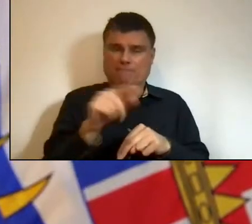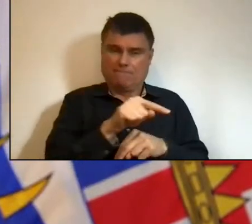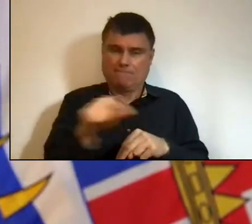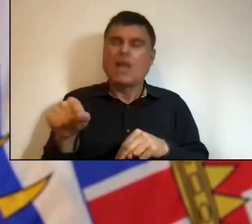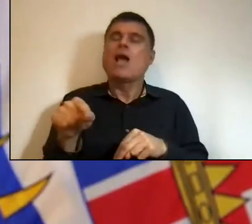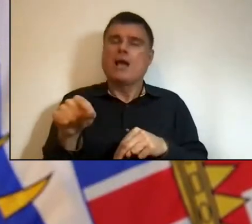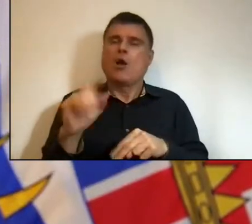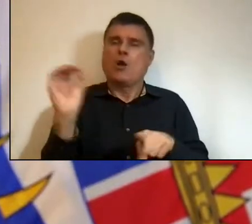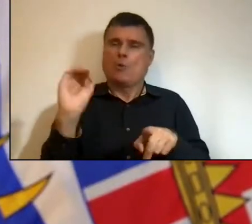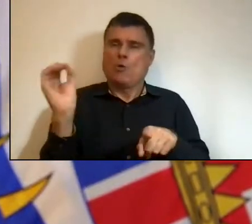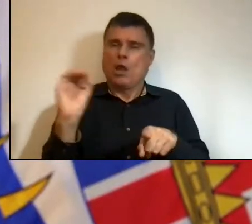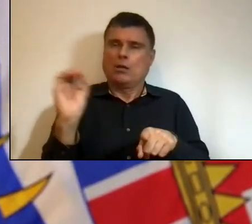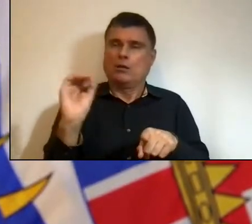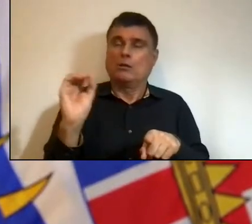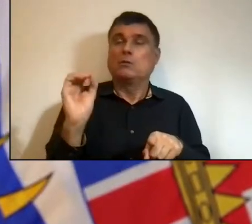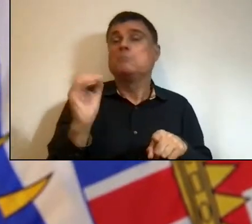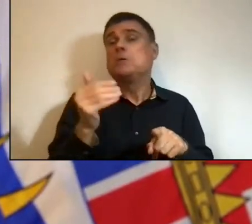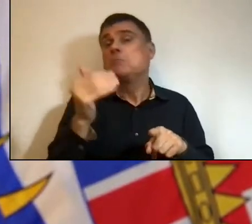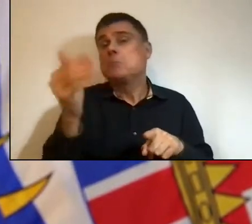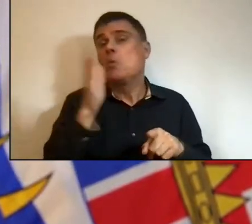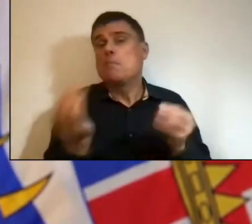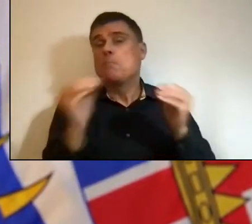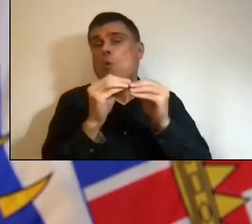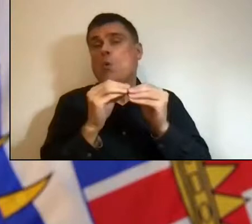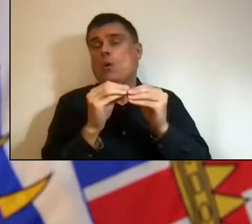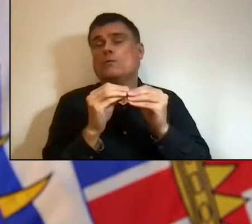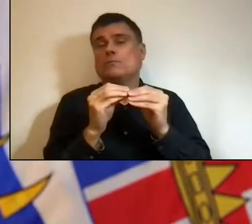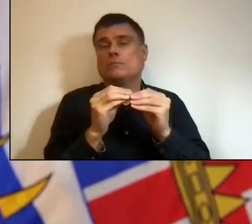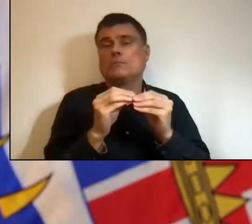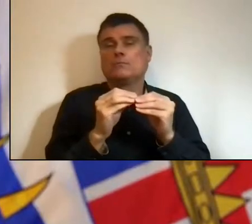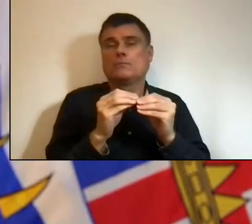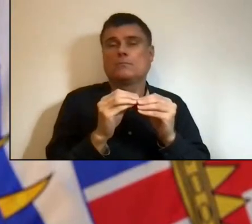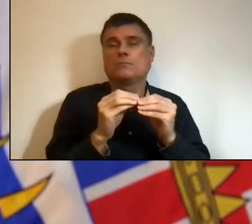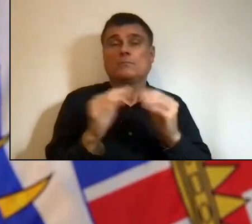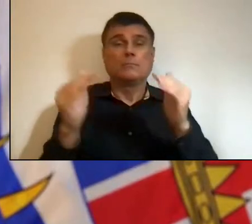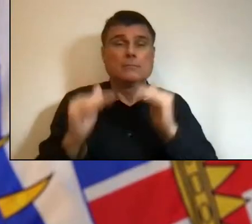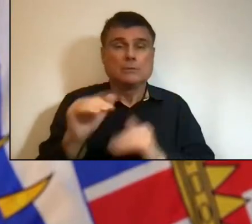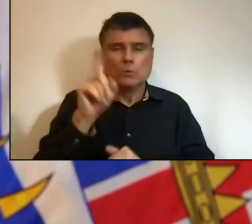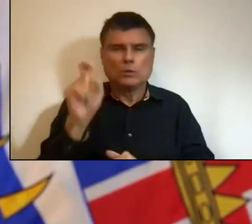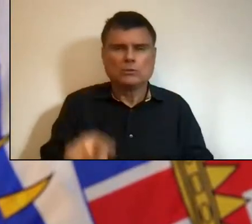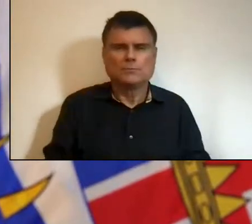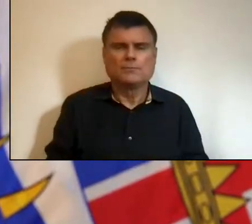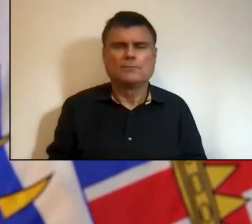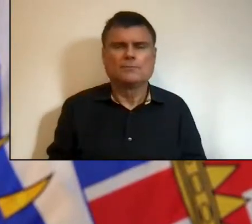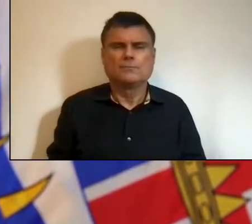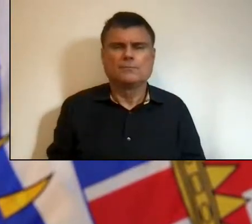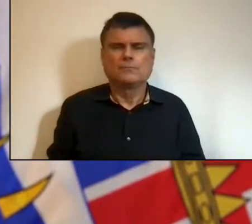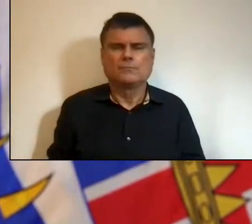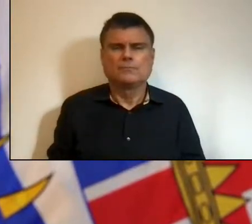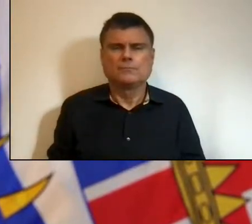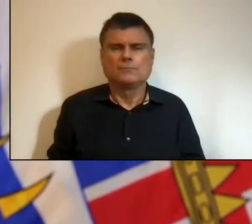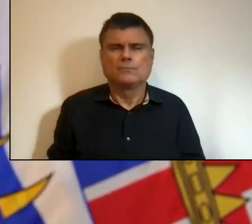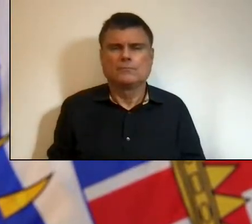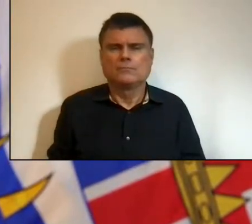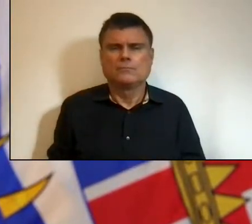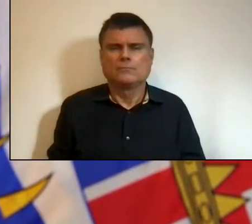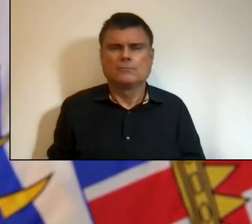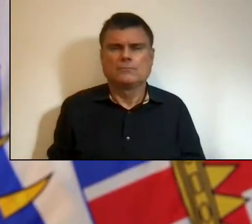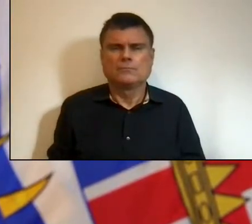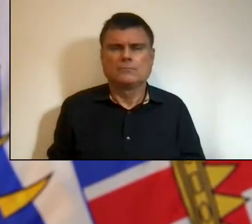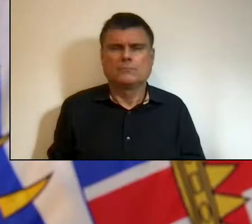can w. Oh, hi, Dr Henry like to